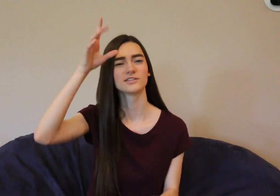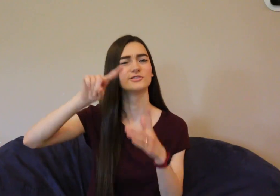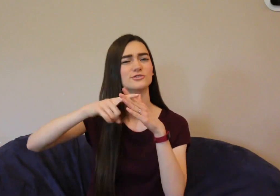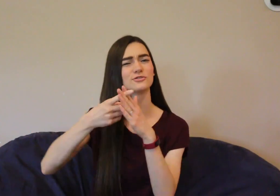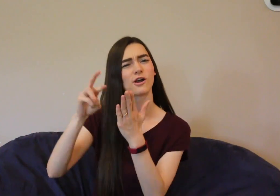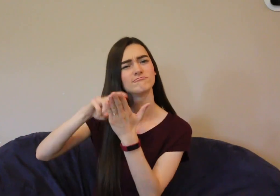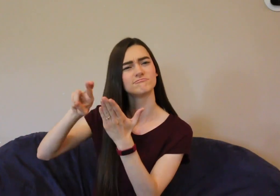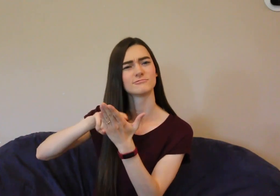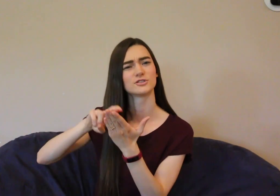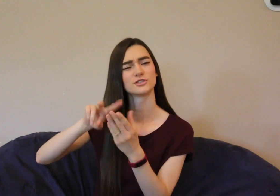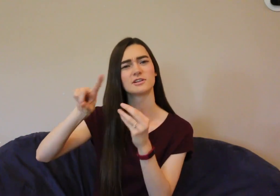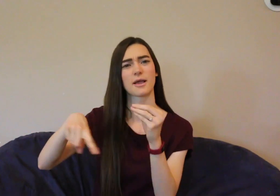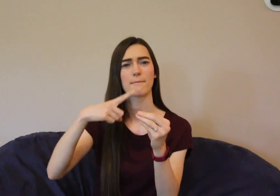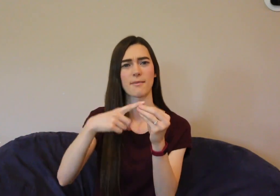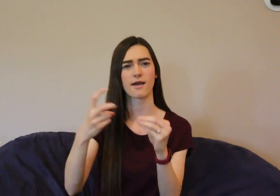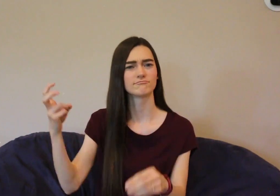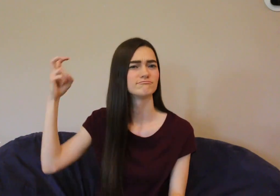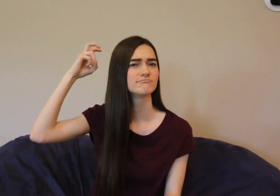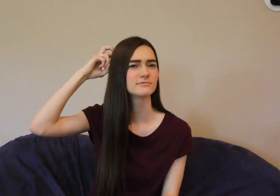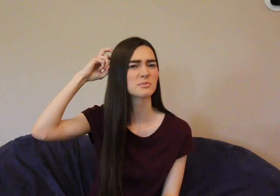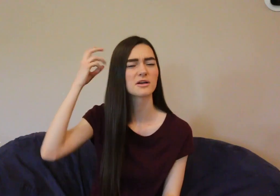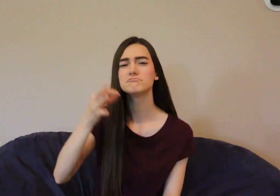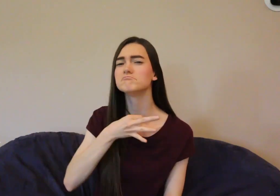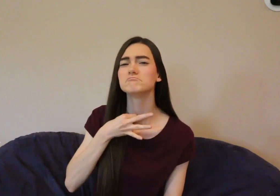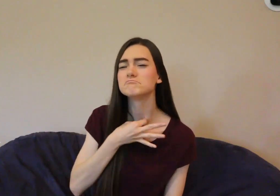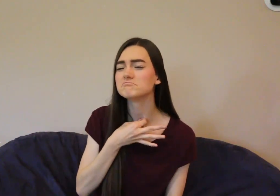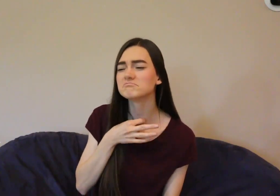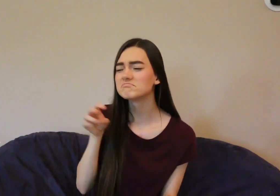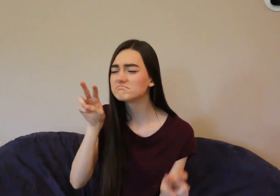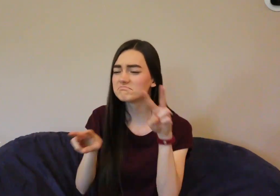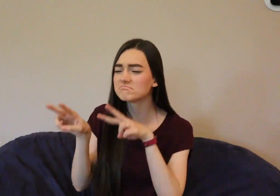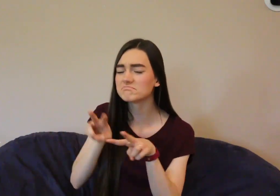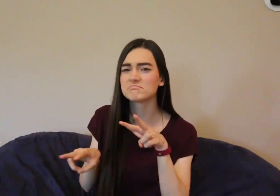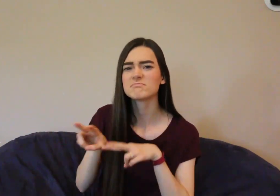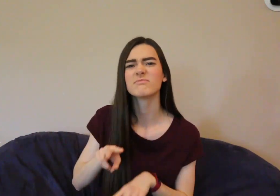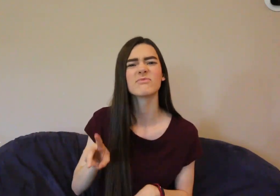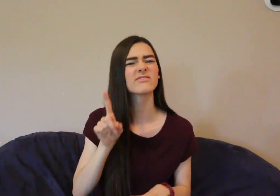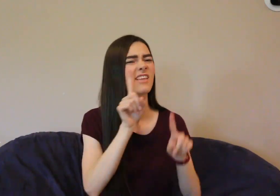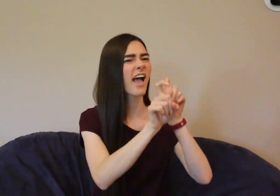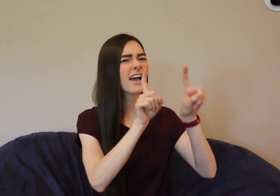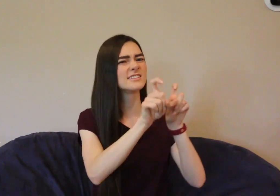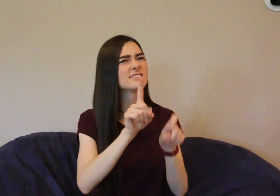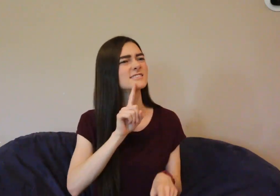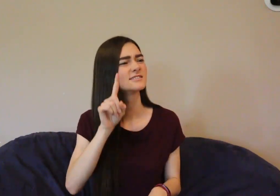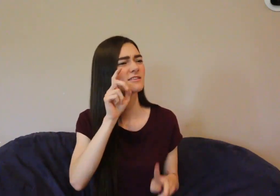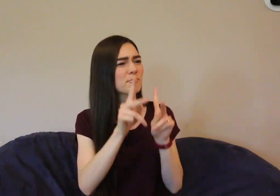My parents started researching about cochlear implants. They were curious and started looking into it.